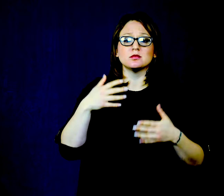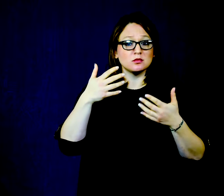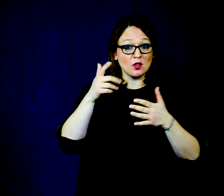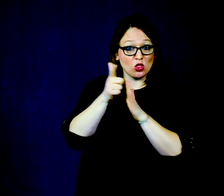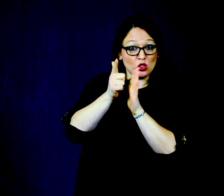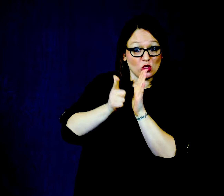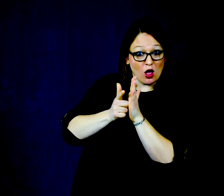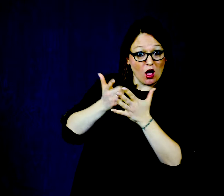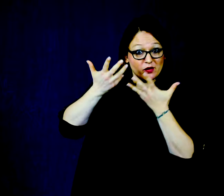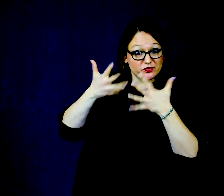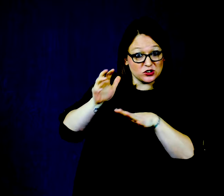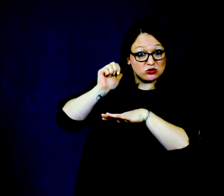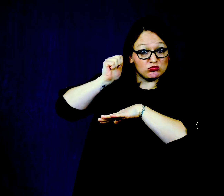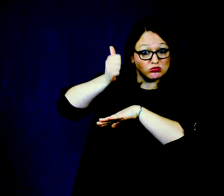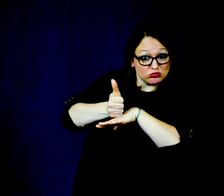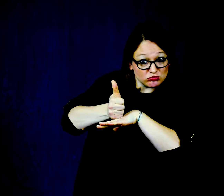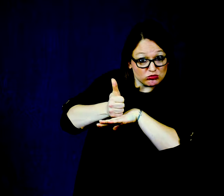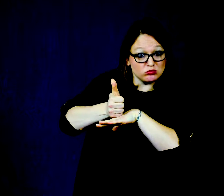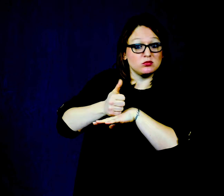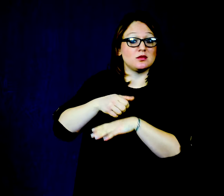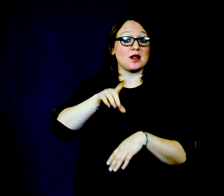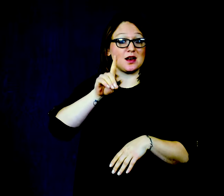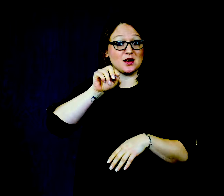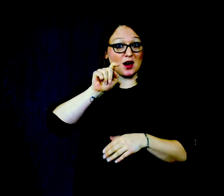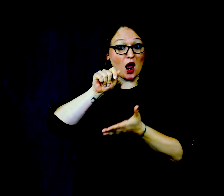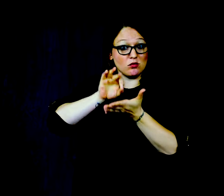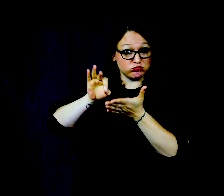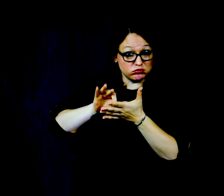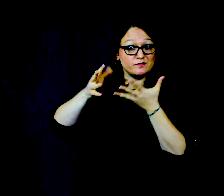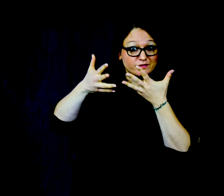while we successfully advocated for these laws and